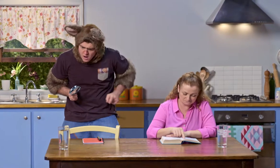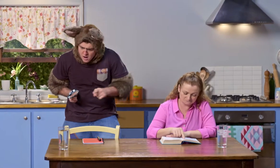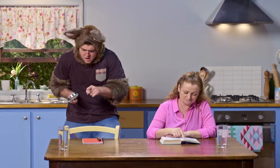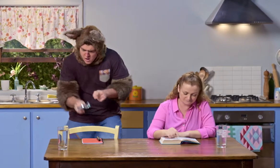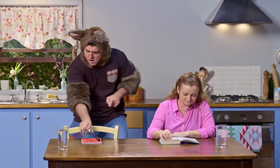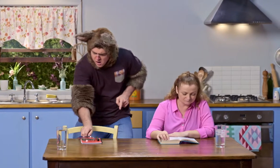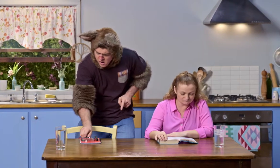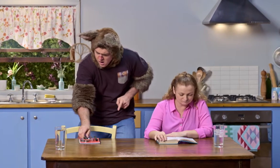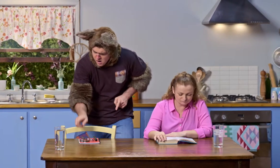Oh. Hang on.